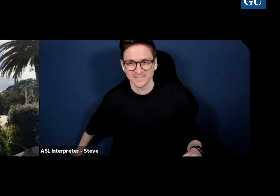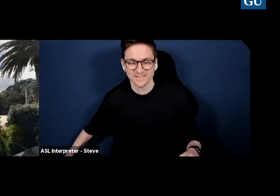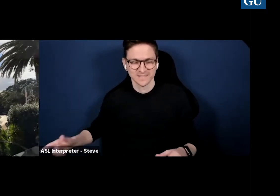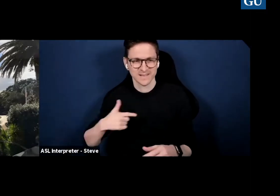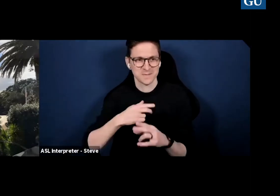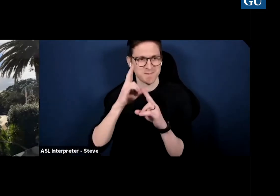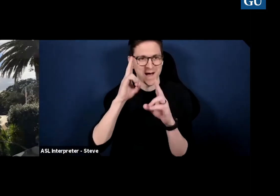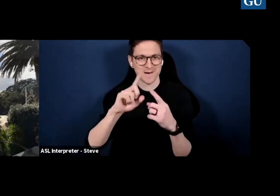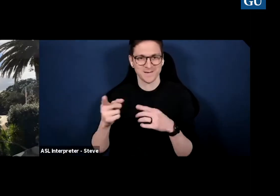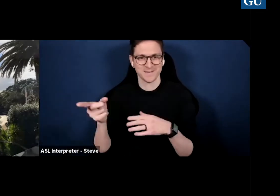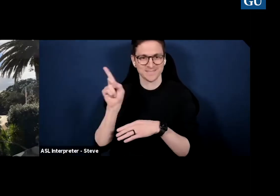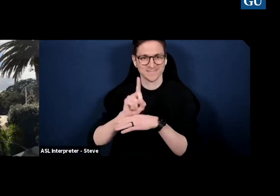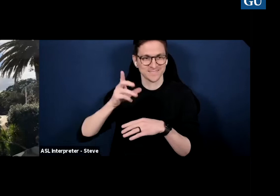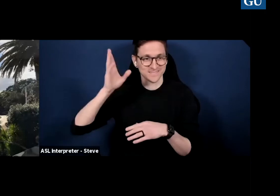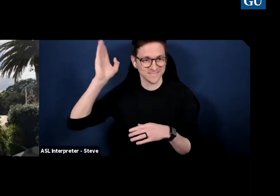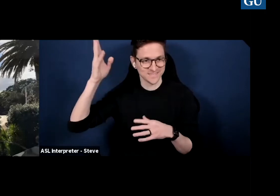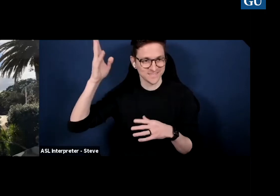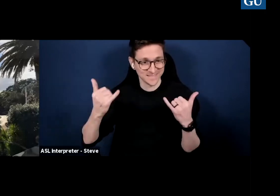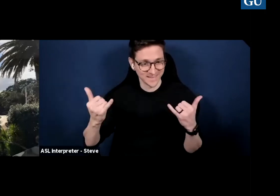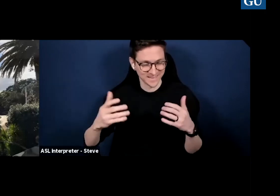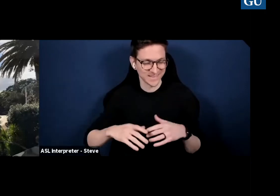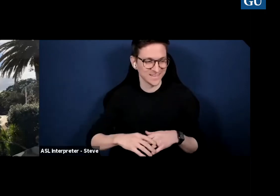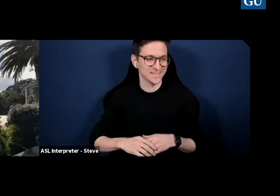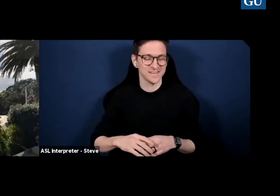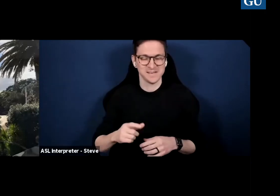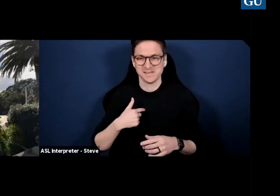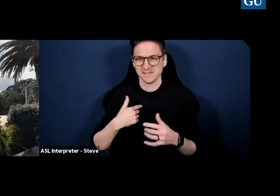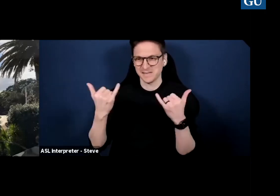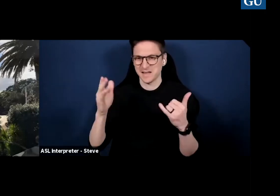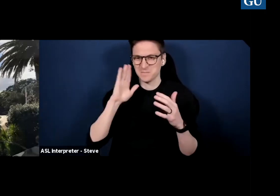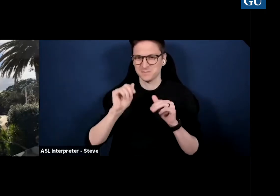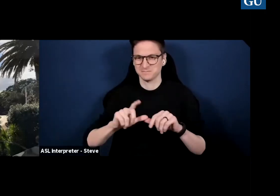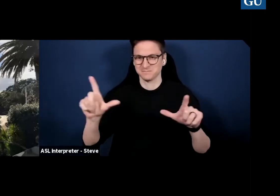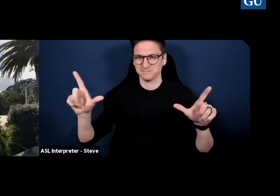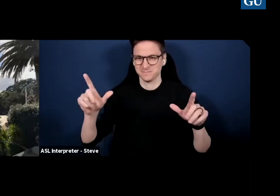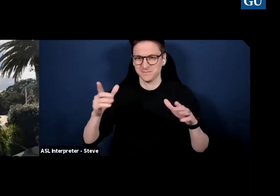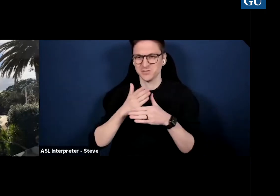i'm now going to um share my screen so